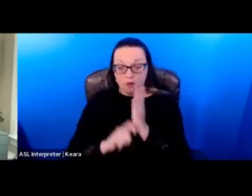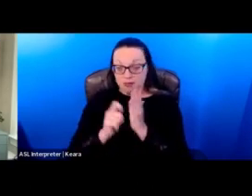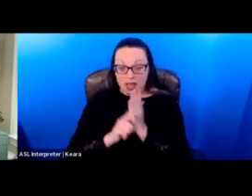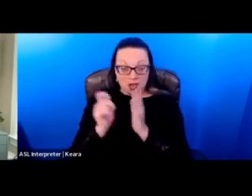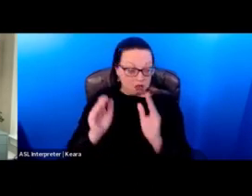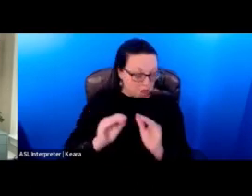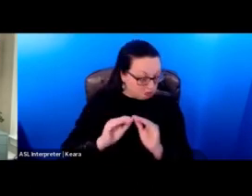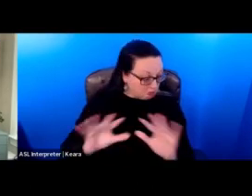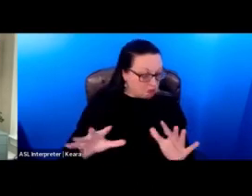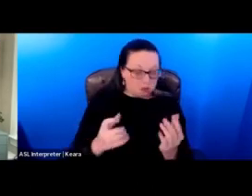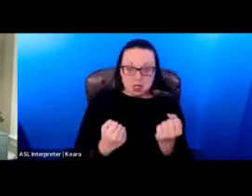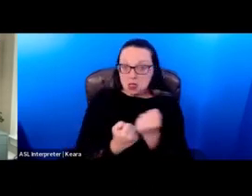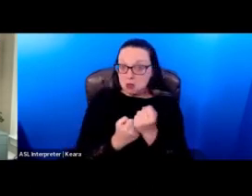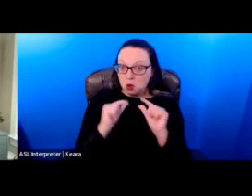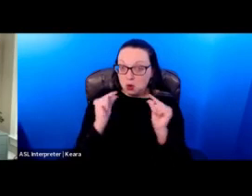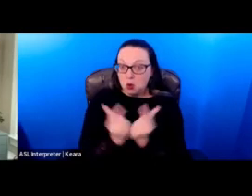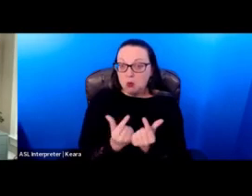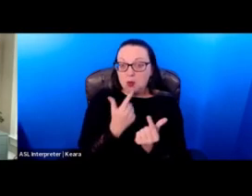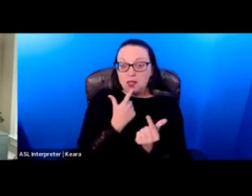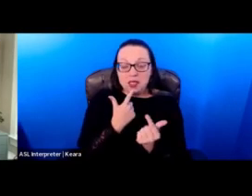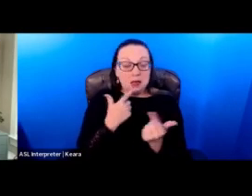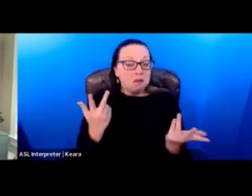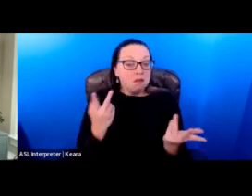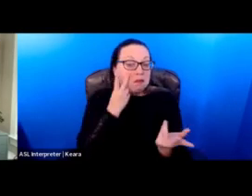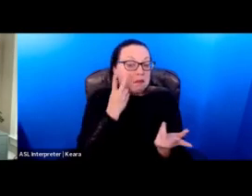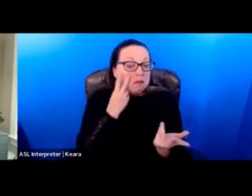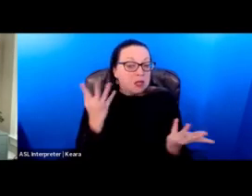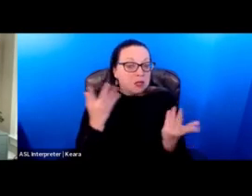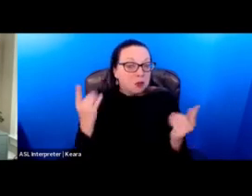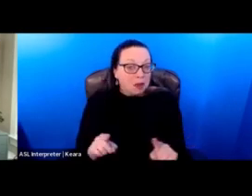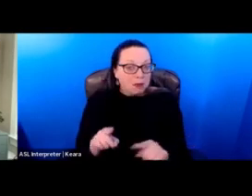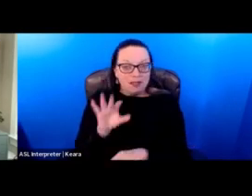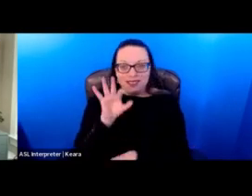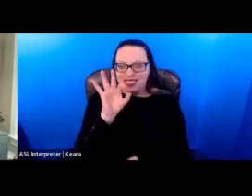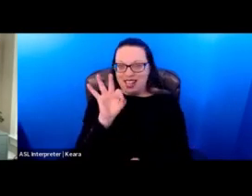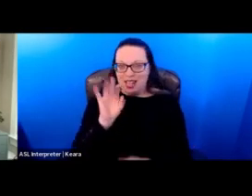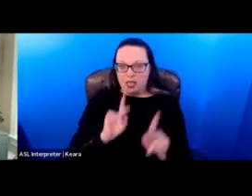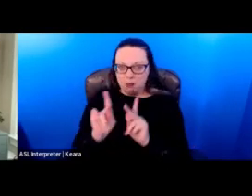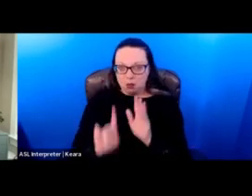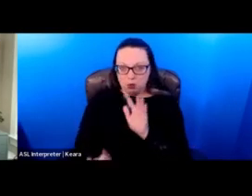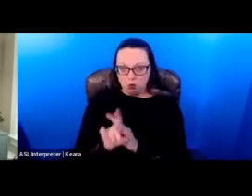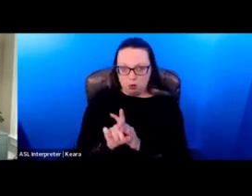group and said, Well, what's gonna happen, and nine people showed up. And over the years,